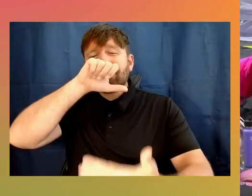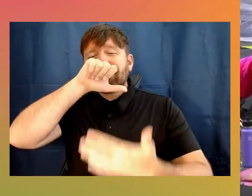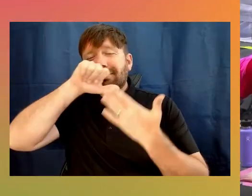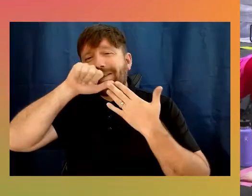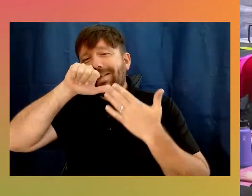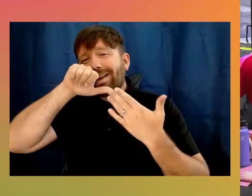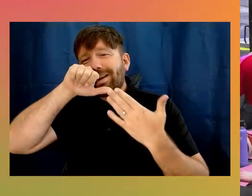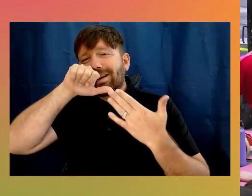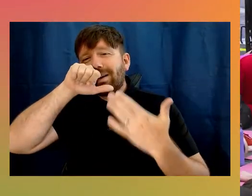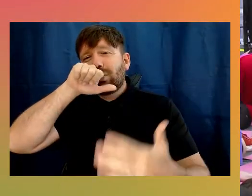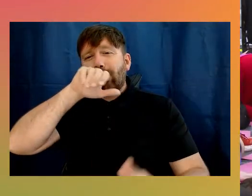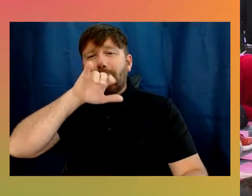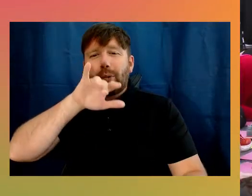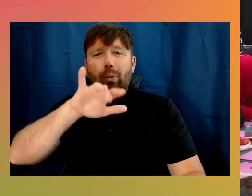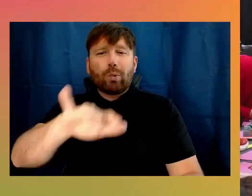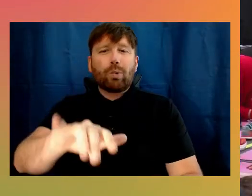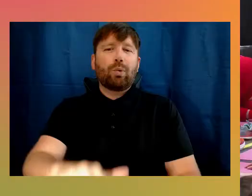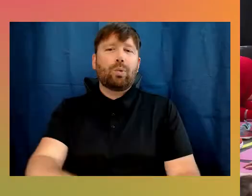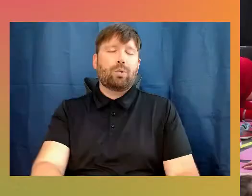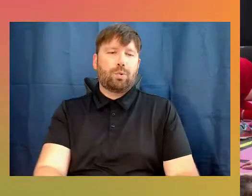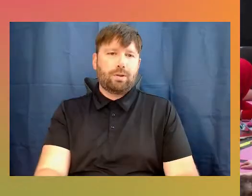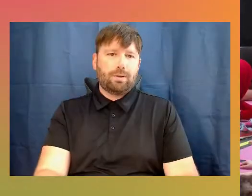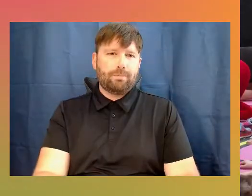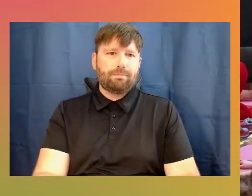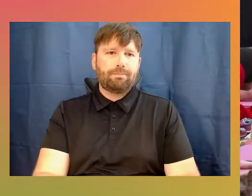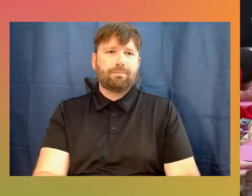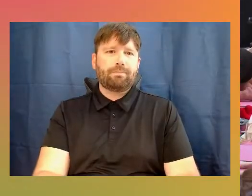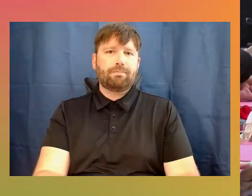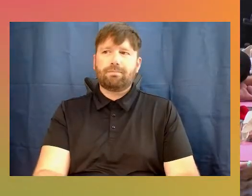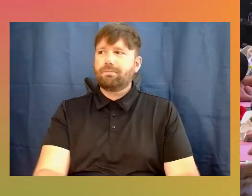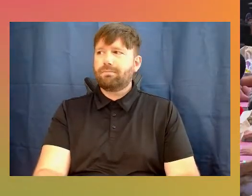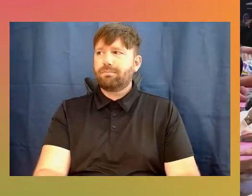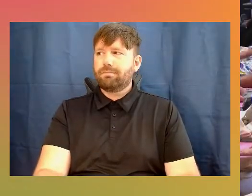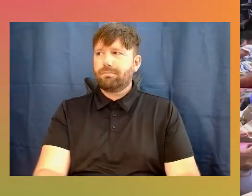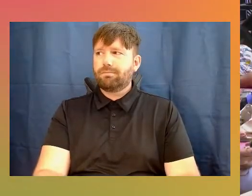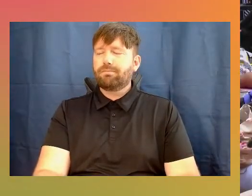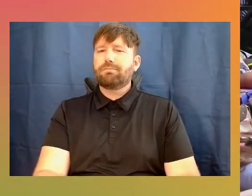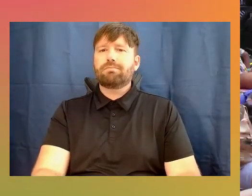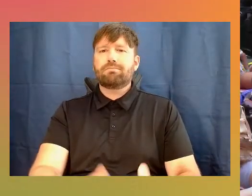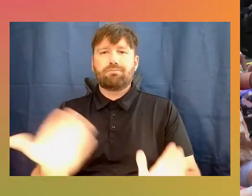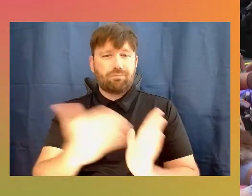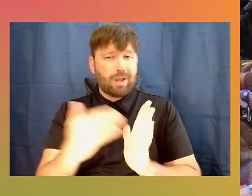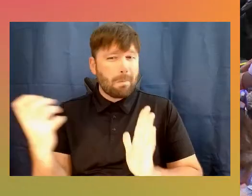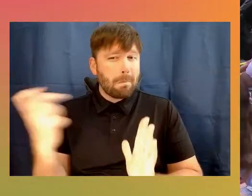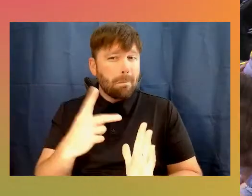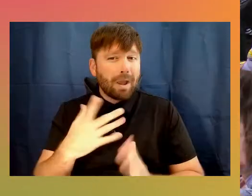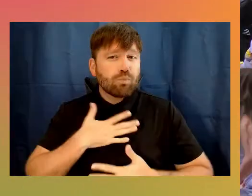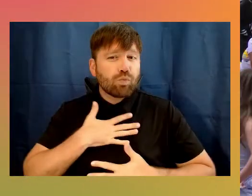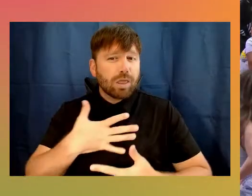TAKE A BIG, GREAT, FULL INHALE.